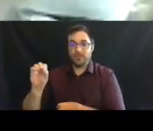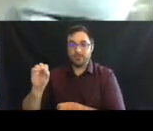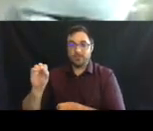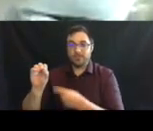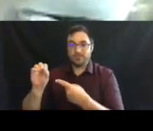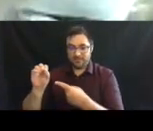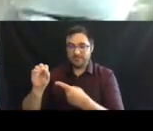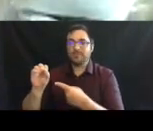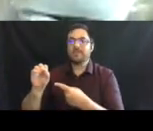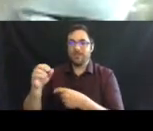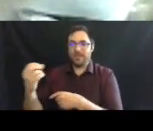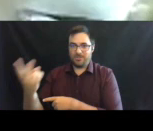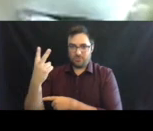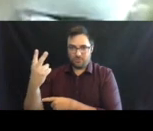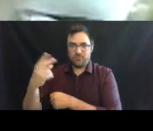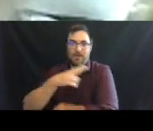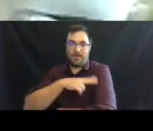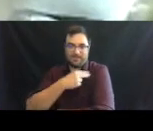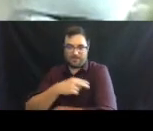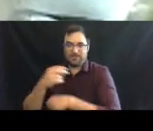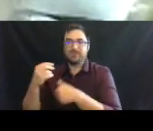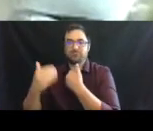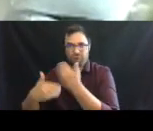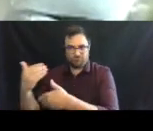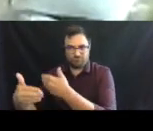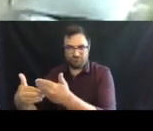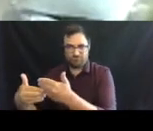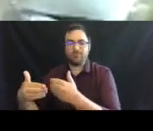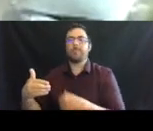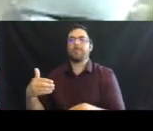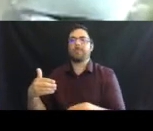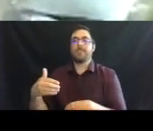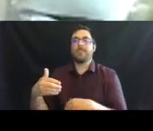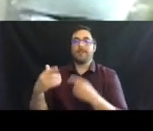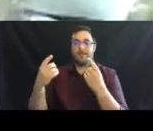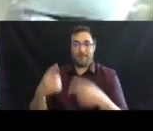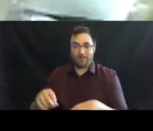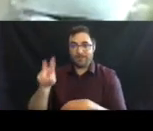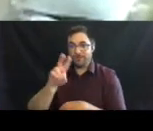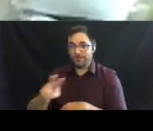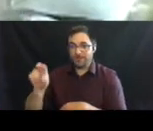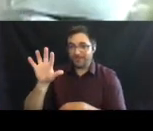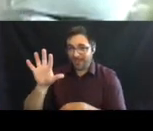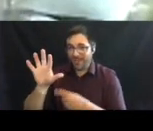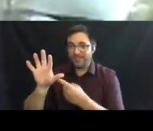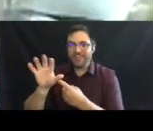newborns universally for hearing loss and by 2005. We had about 80 percent of hospitals